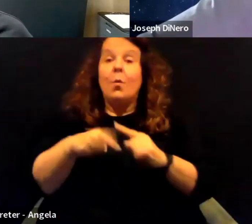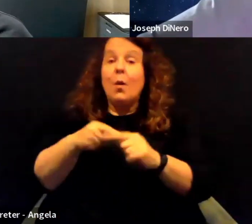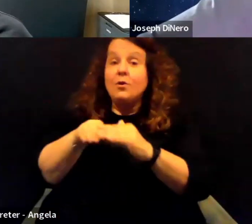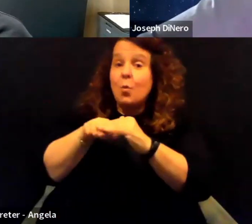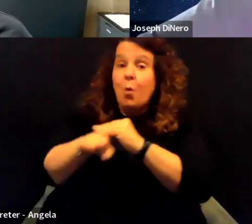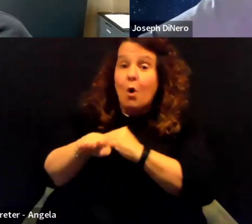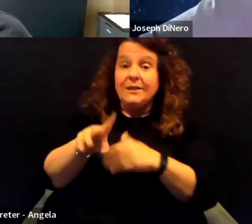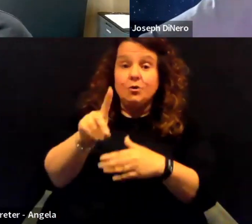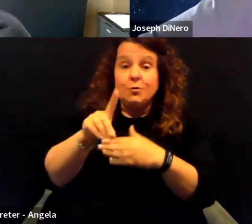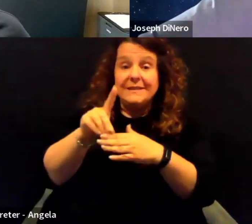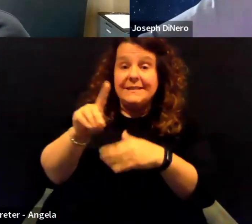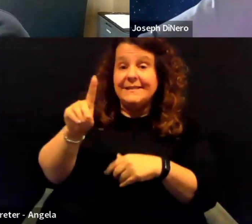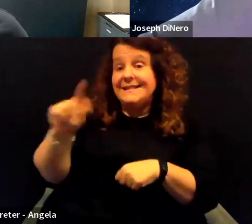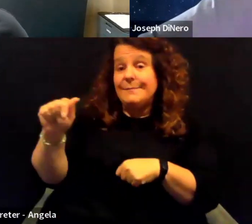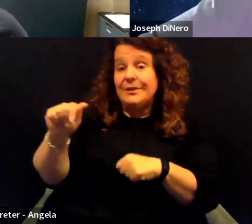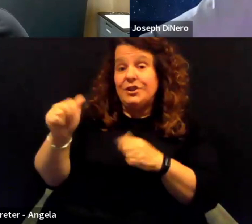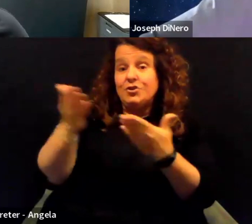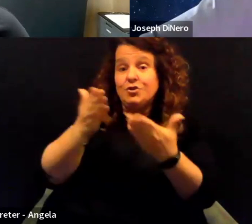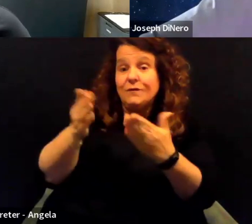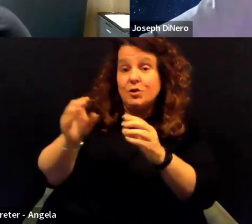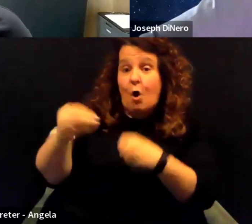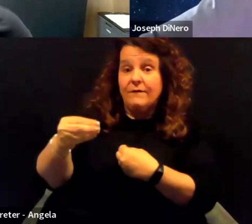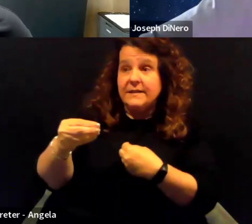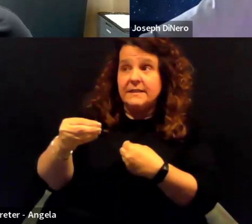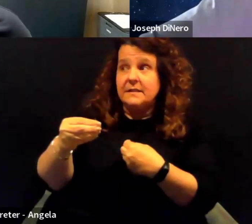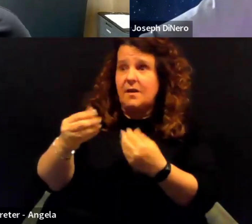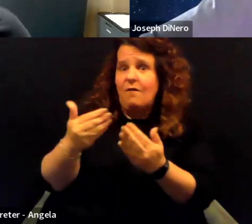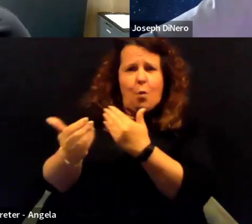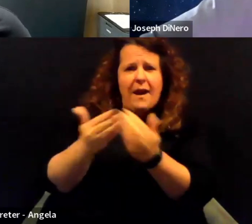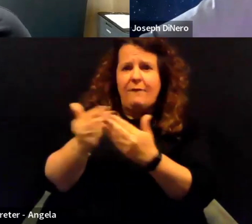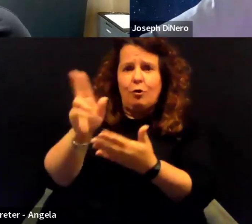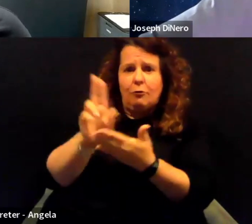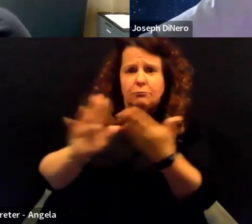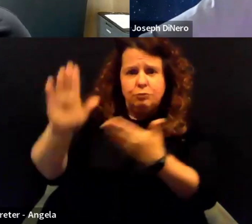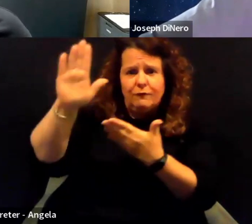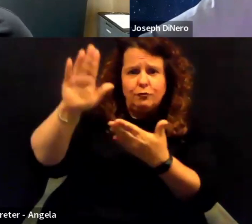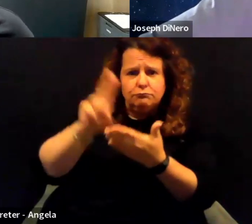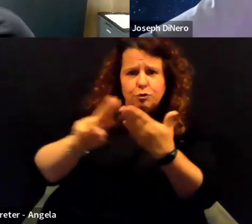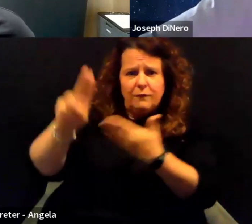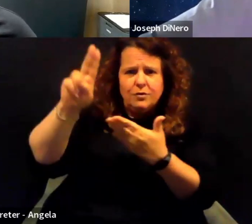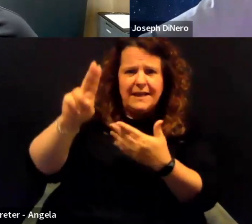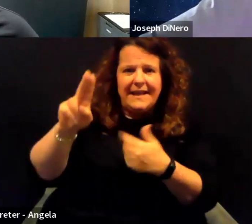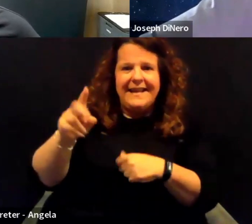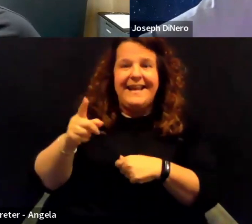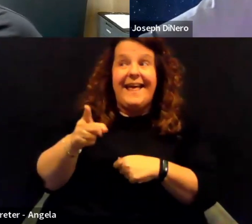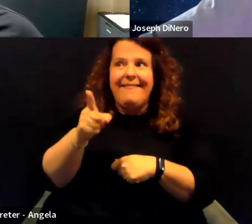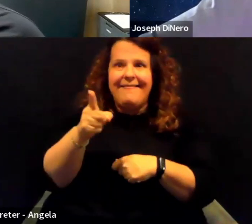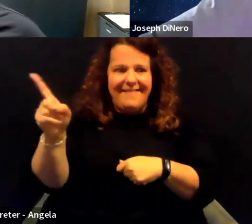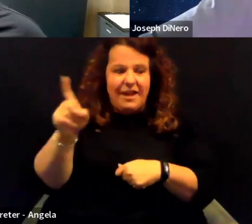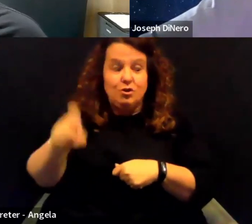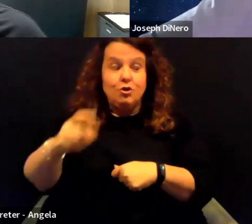disability services office of, your university, they should know your name. Cause I knew mine.